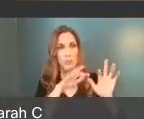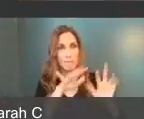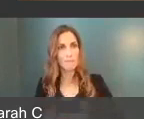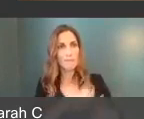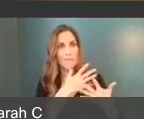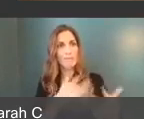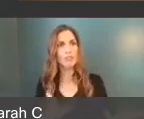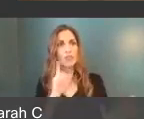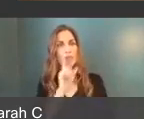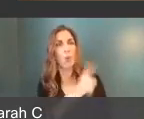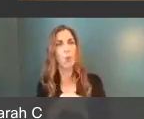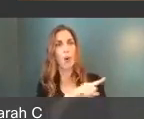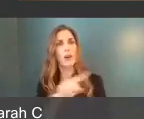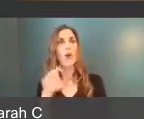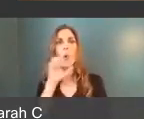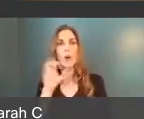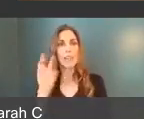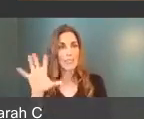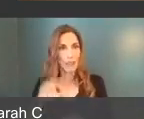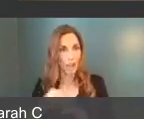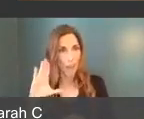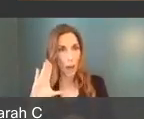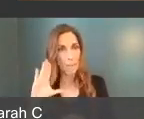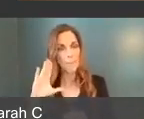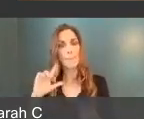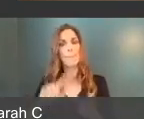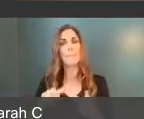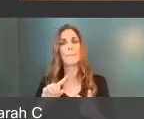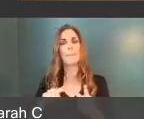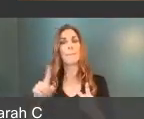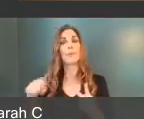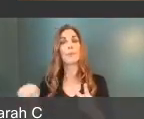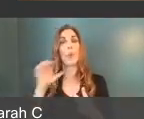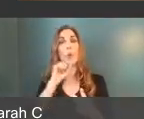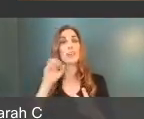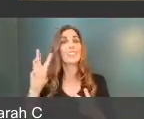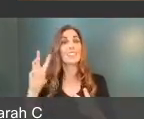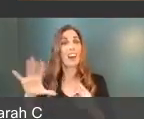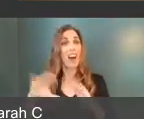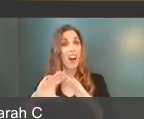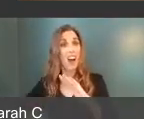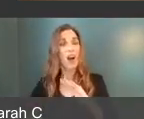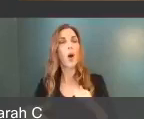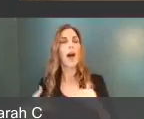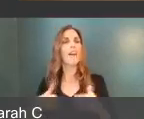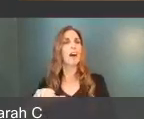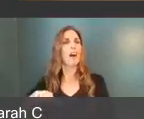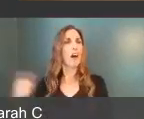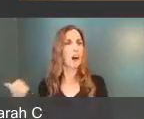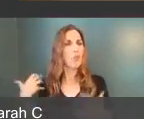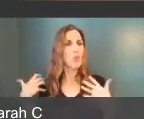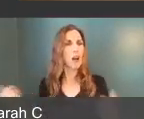that were 65 and older and those that are under 65 that have a health condition and so that's